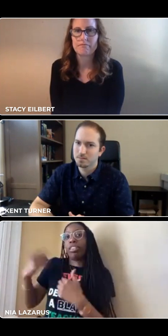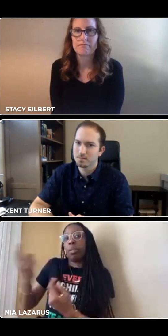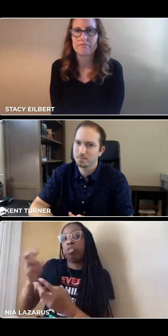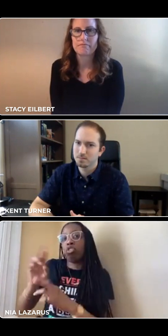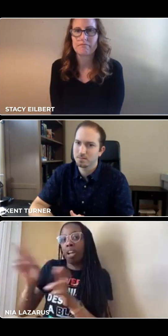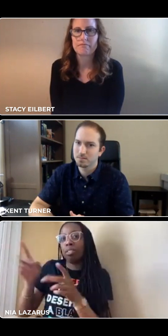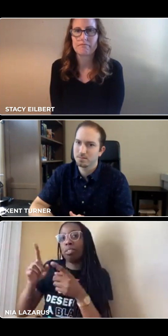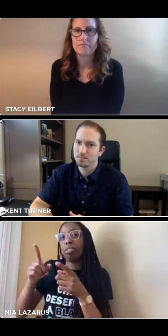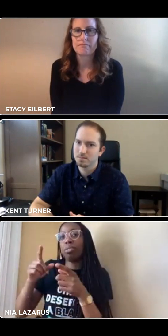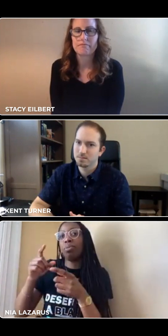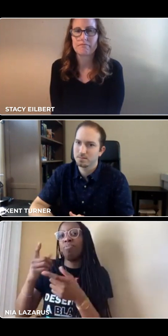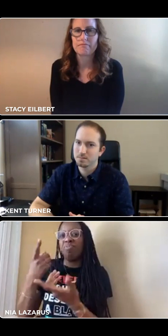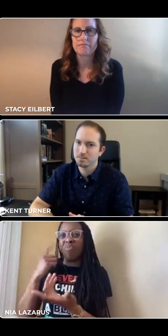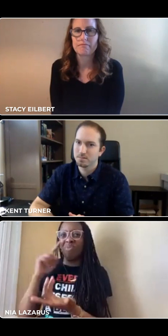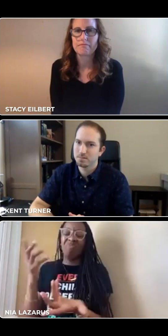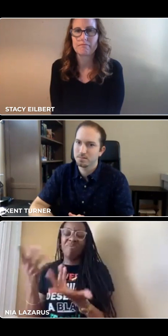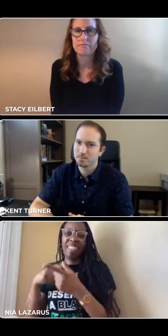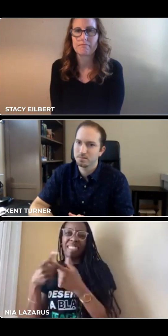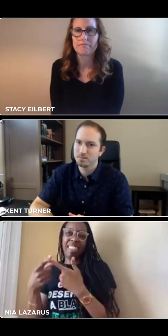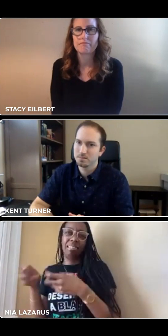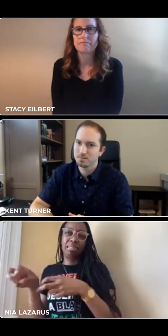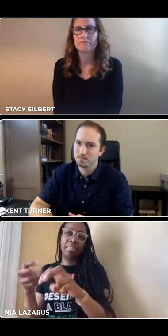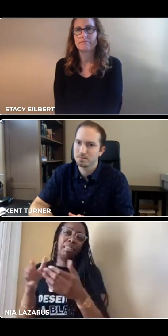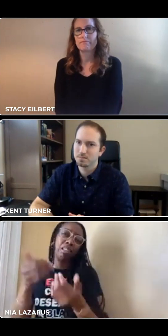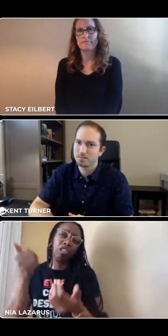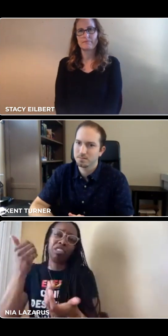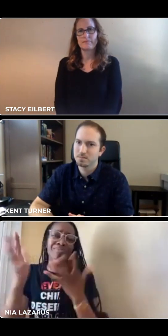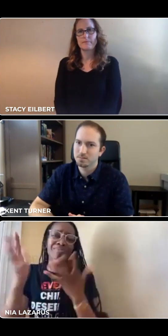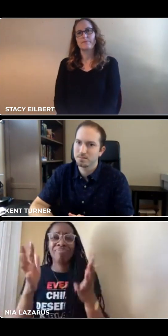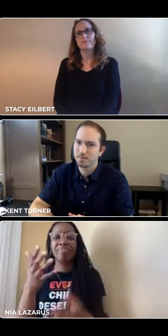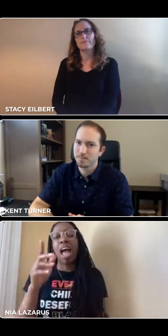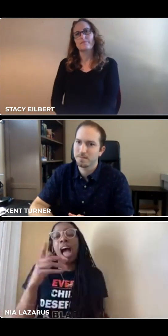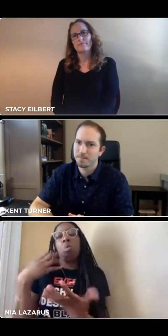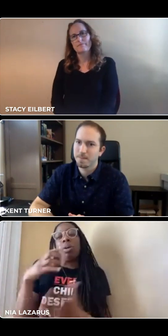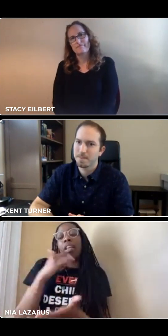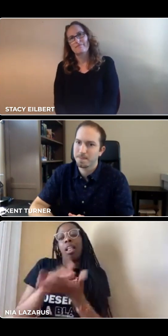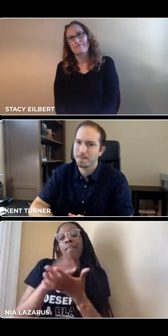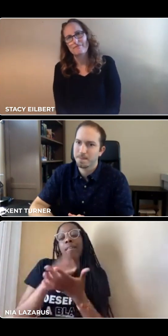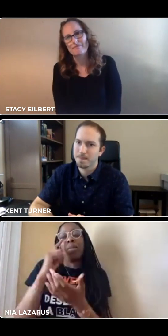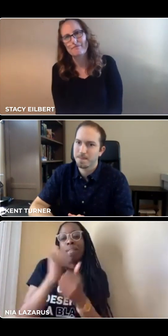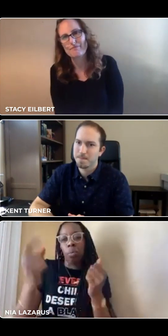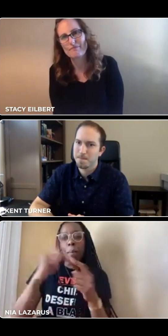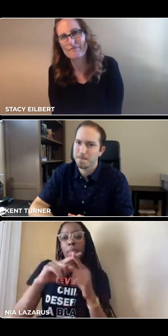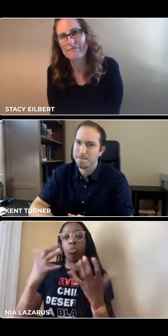systems. I'm assuming most folks in that arena have something in place which has made the